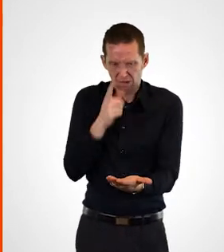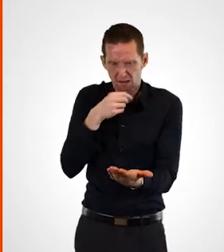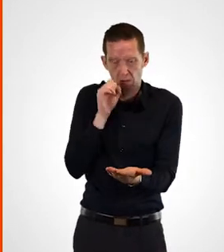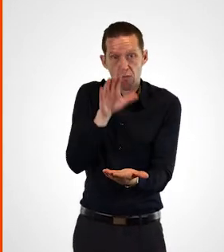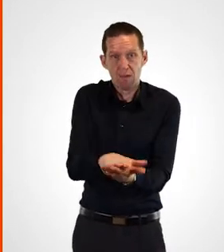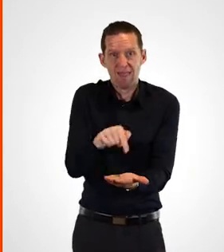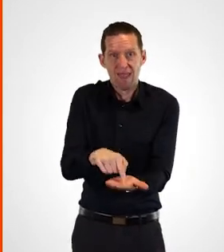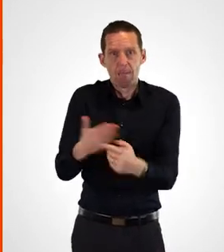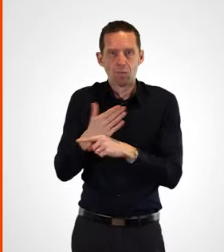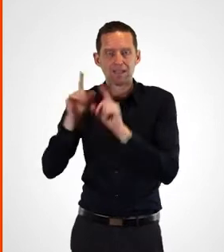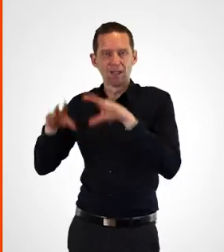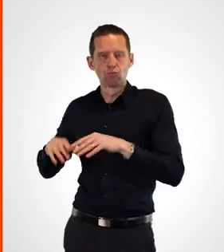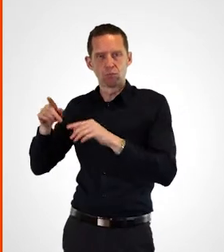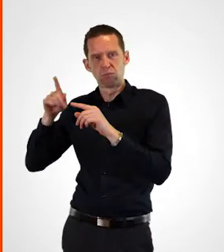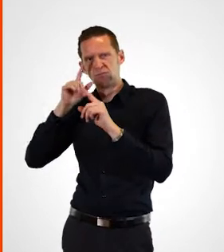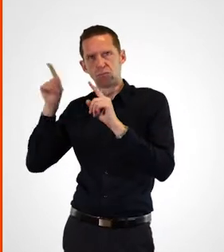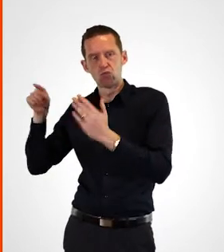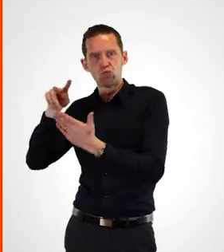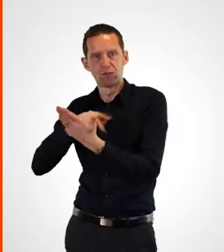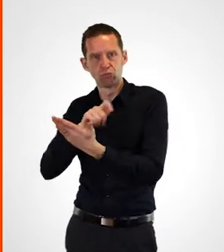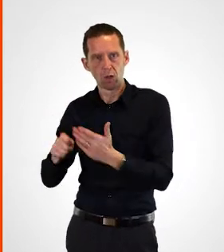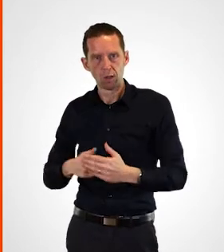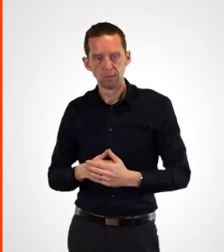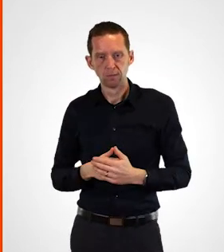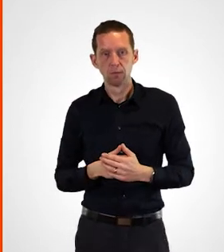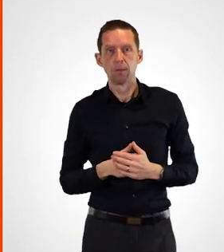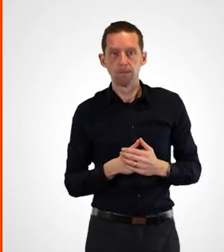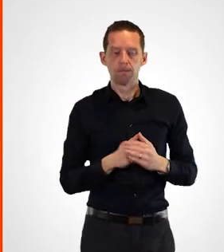And then the inside out is the opposite, is what is